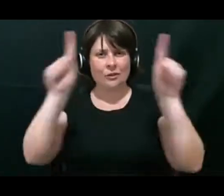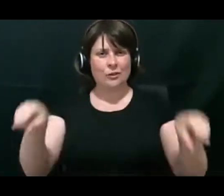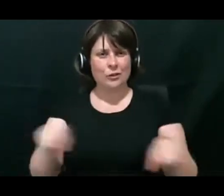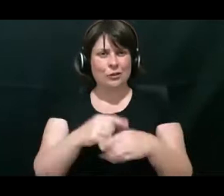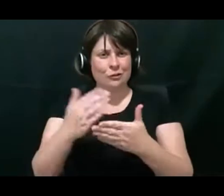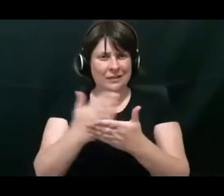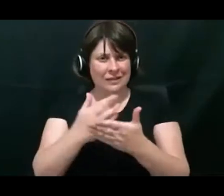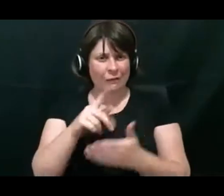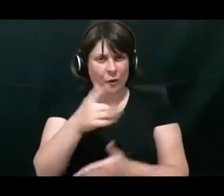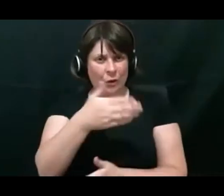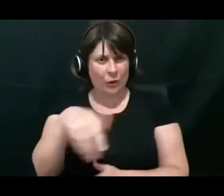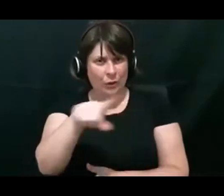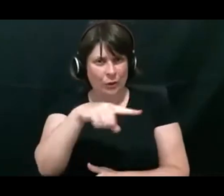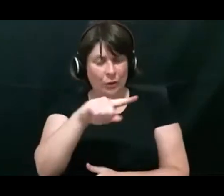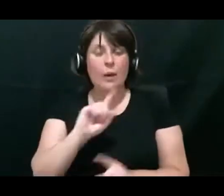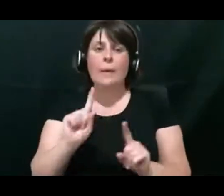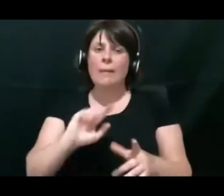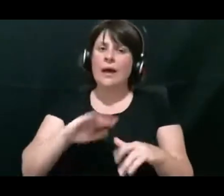But it was at the end of the www.deafblindinformation.org.au.